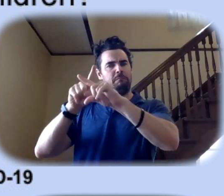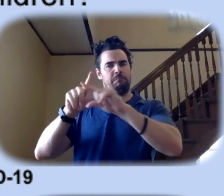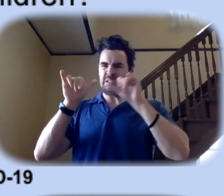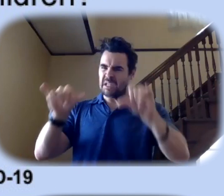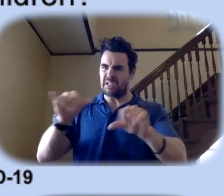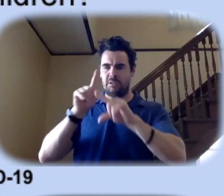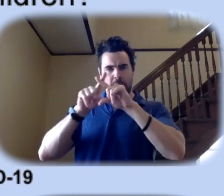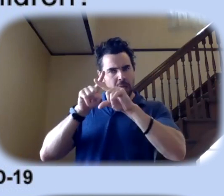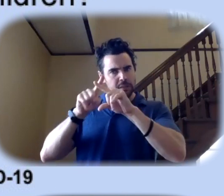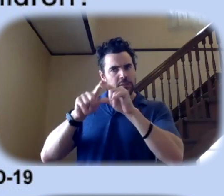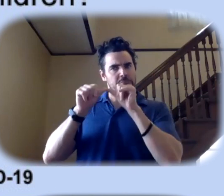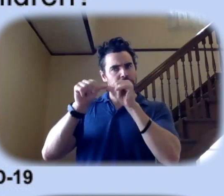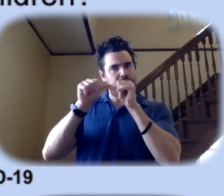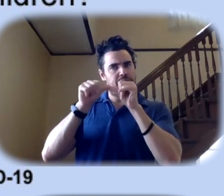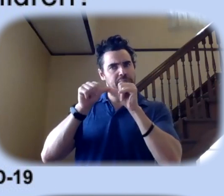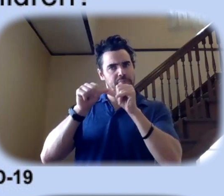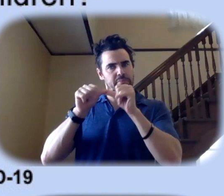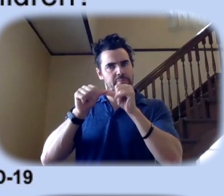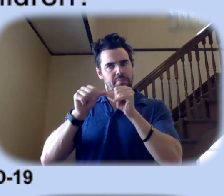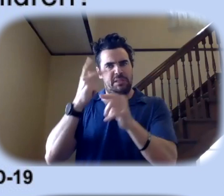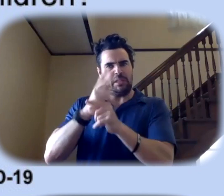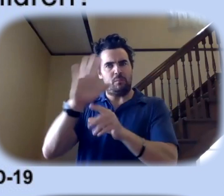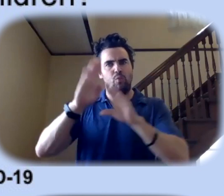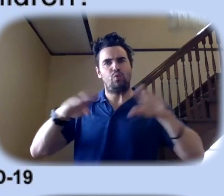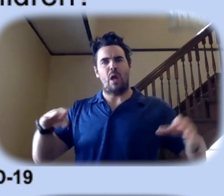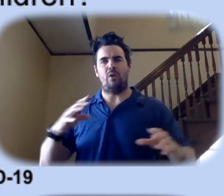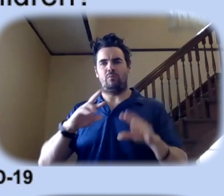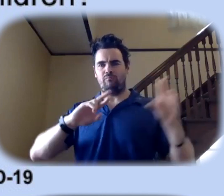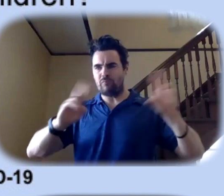there's been a lot of negativity but staying active can be a way to stay positive. To keep